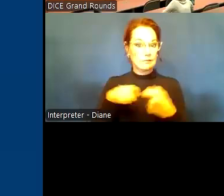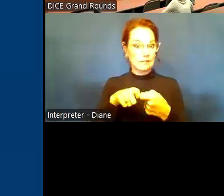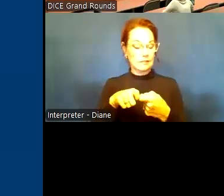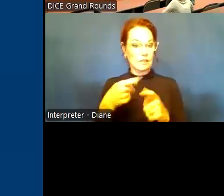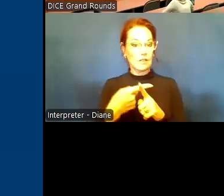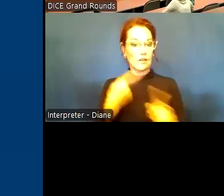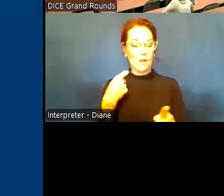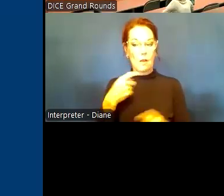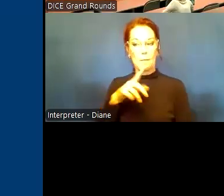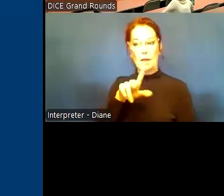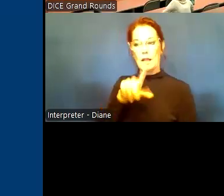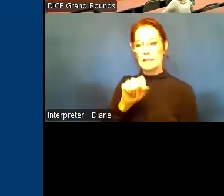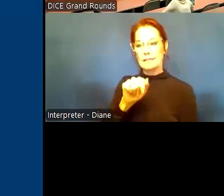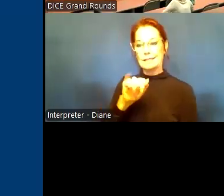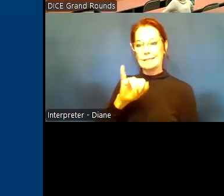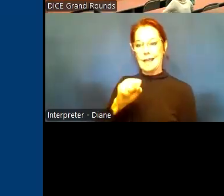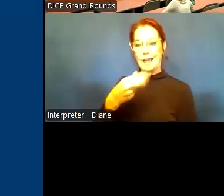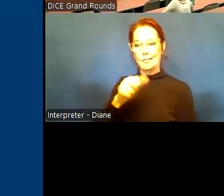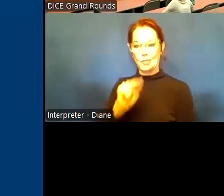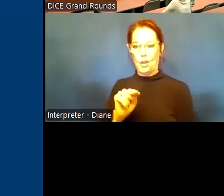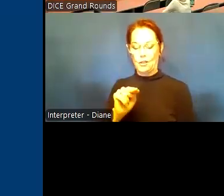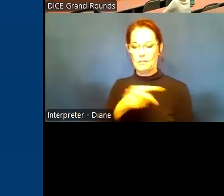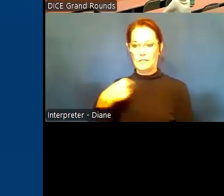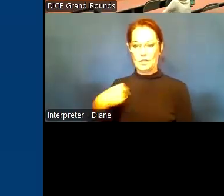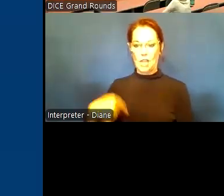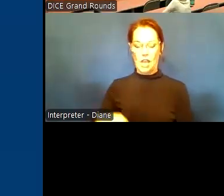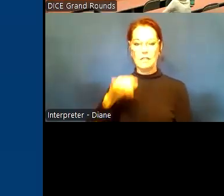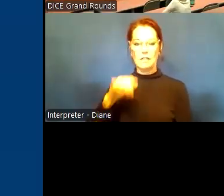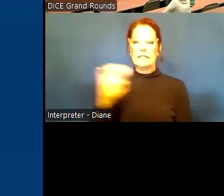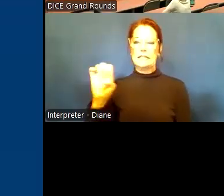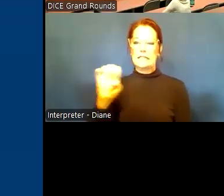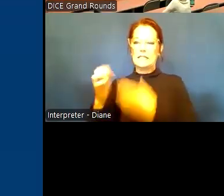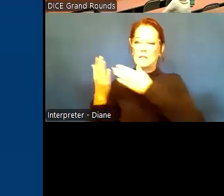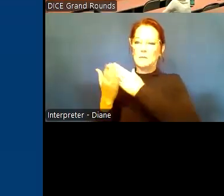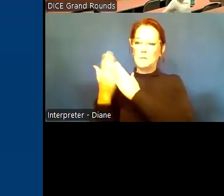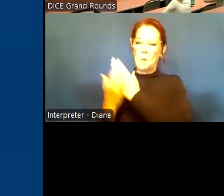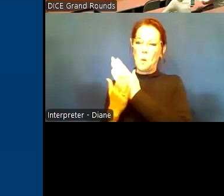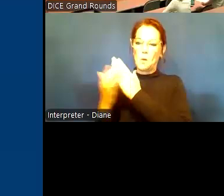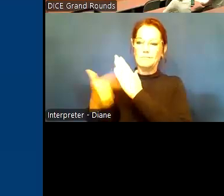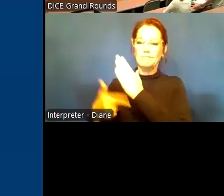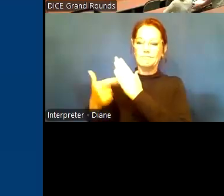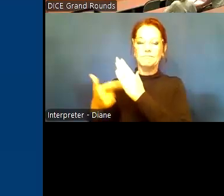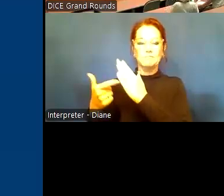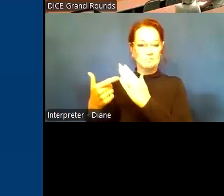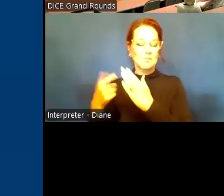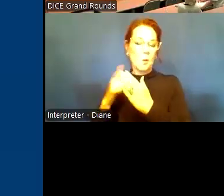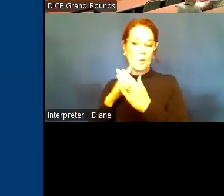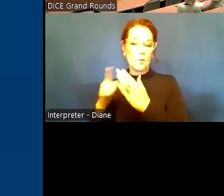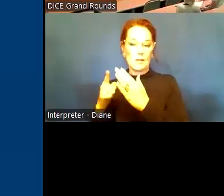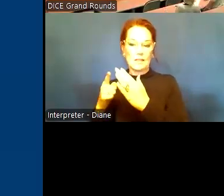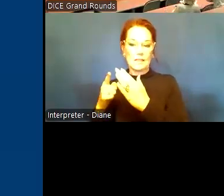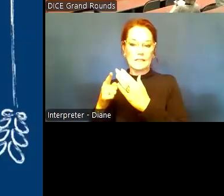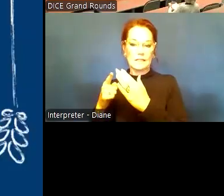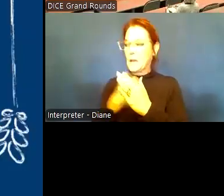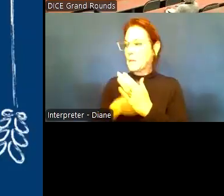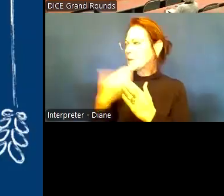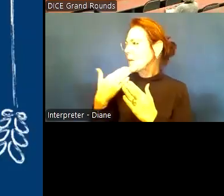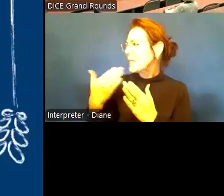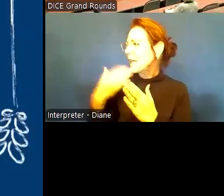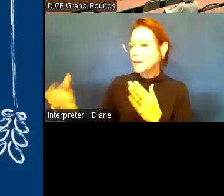China in the Southeast coast uh colloquially known as the home sorry sorry thank you uh